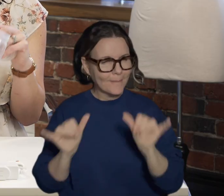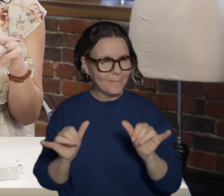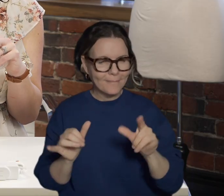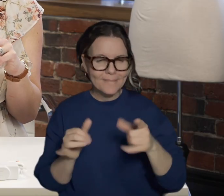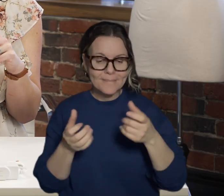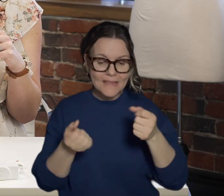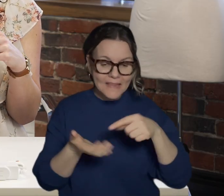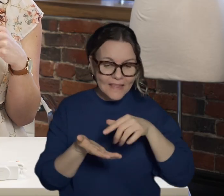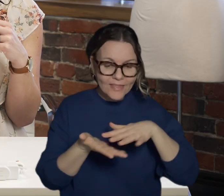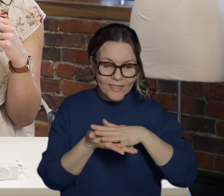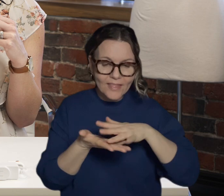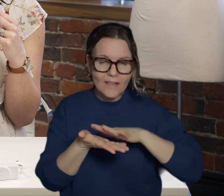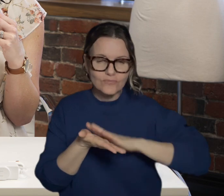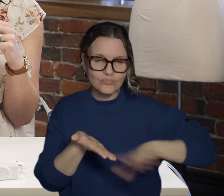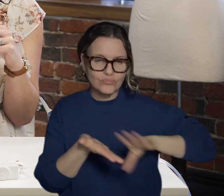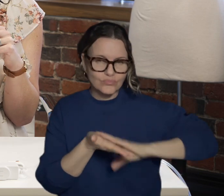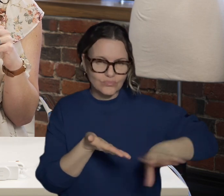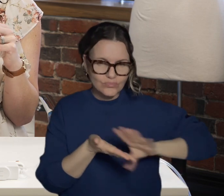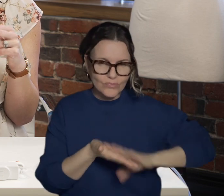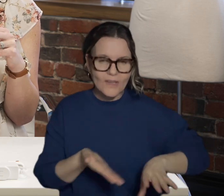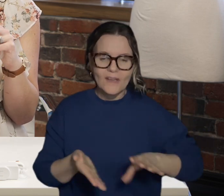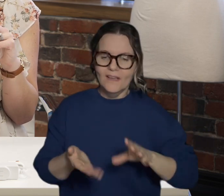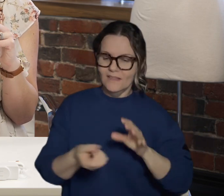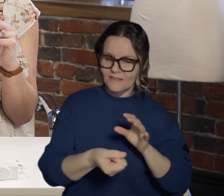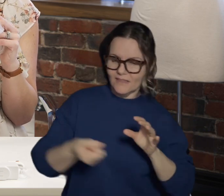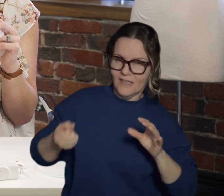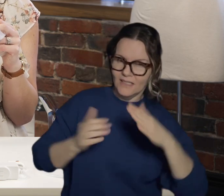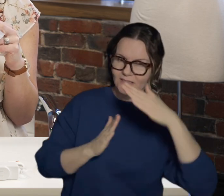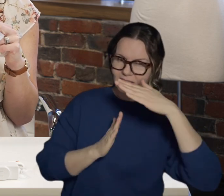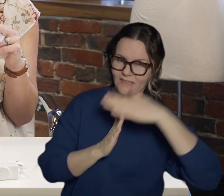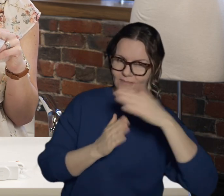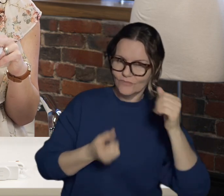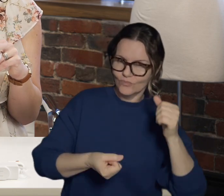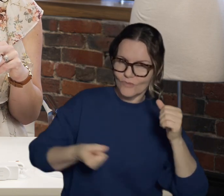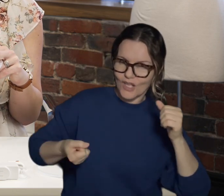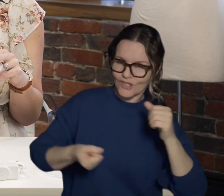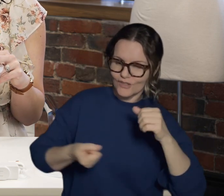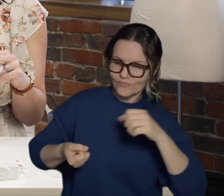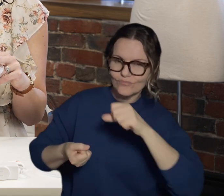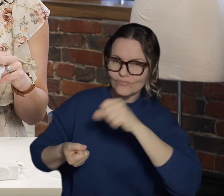disassembling you're still rinsing with um to get the excess breast milk off and then you're going